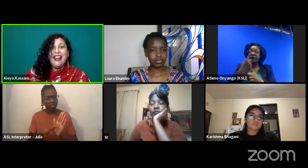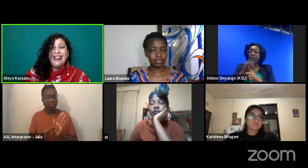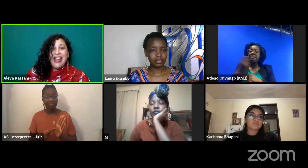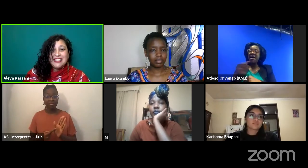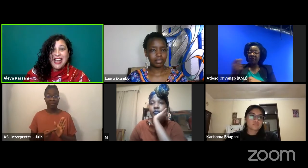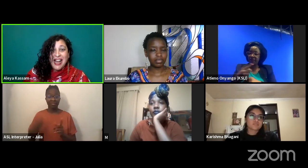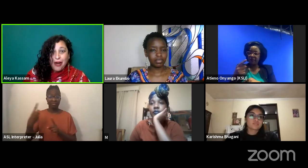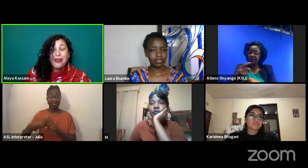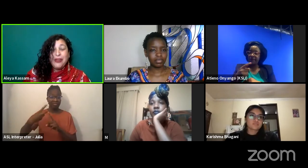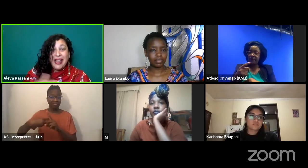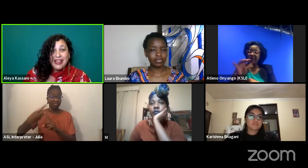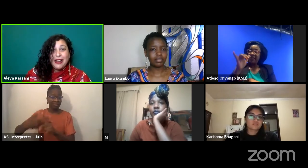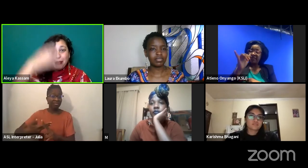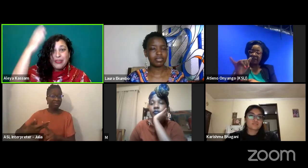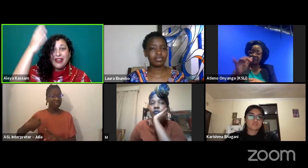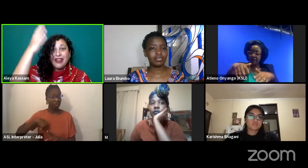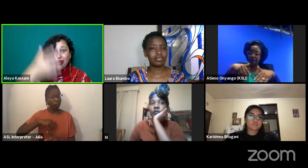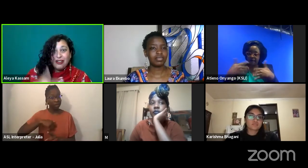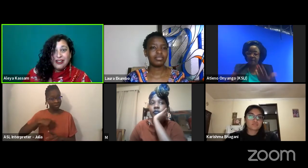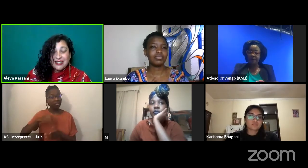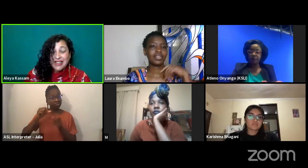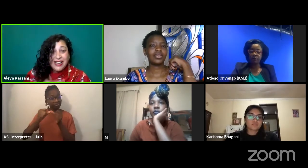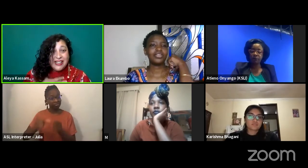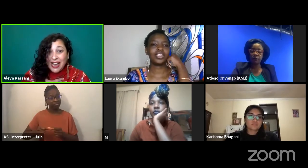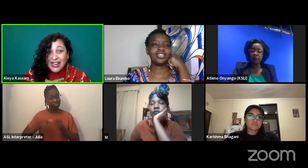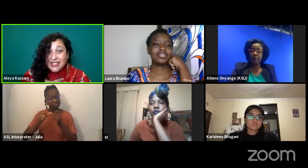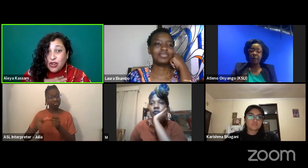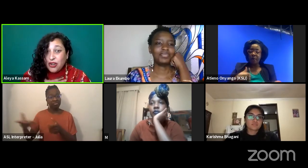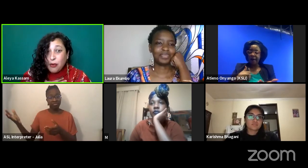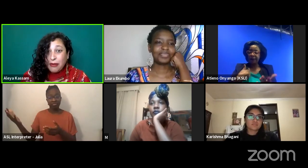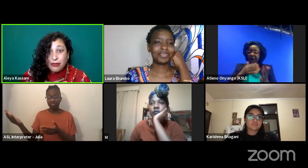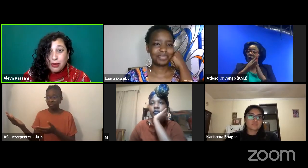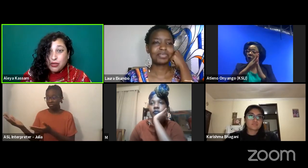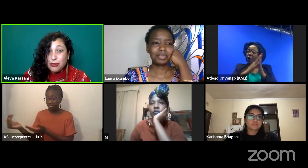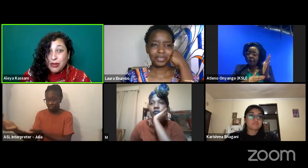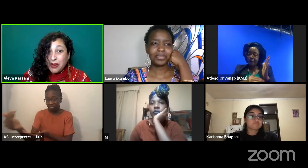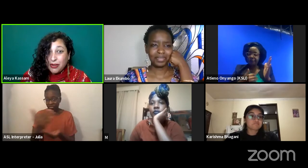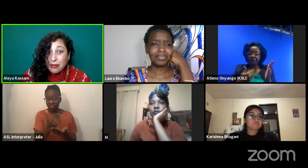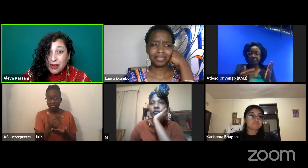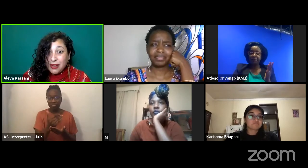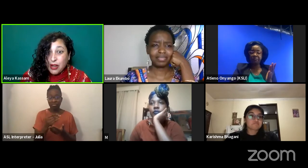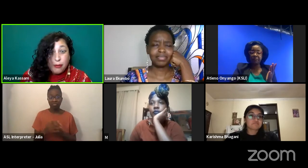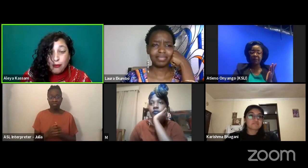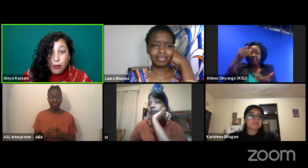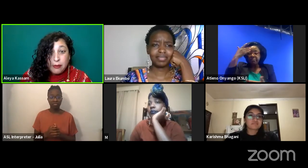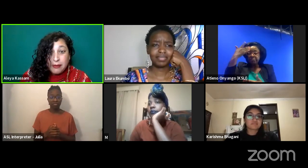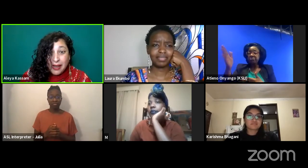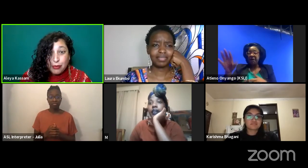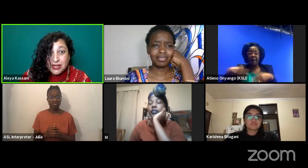And that's how we ended up with a long list. I did not know about Field Marshal Muthoni wa Kirima before we began.